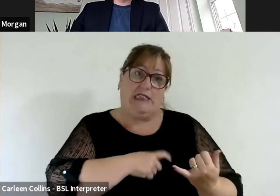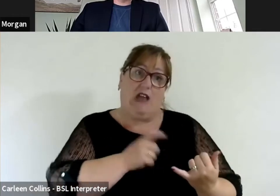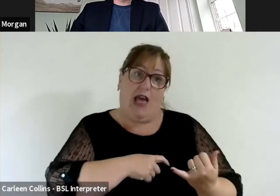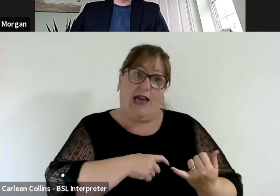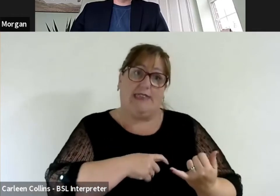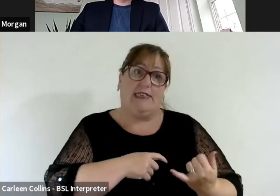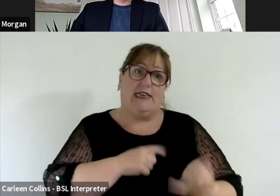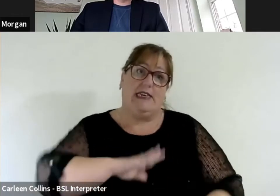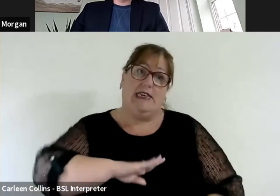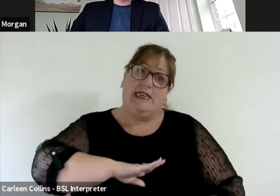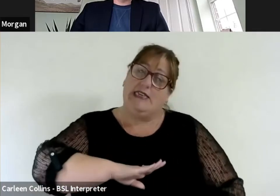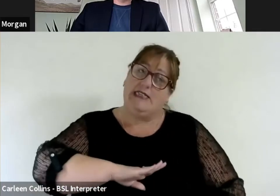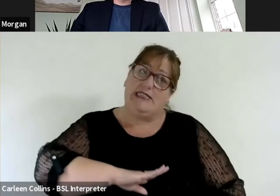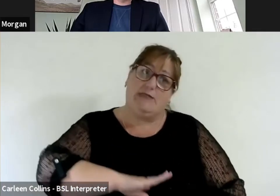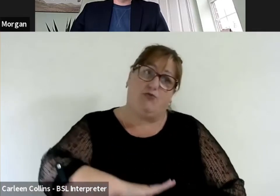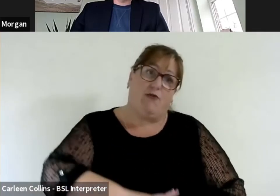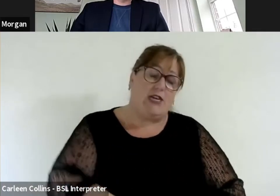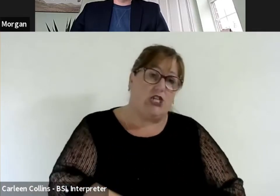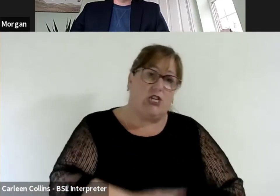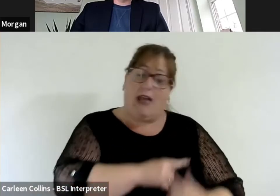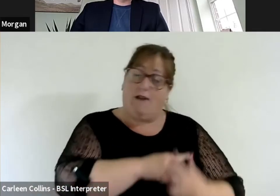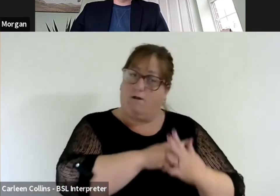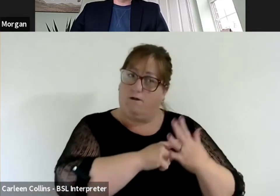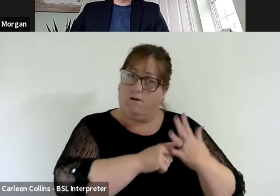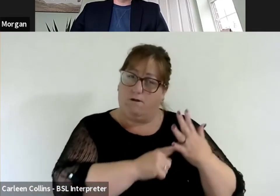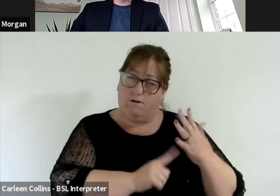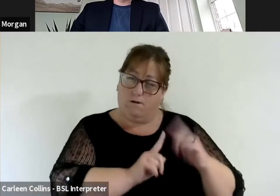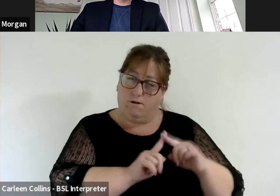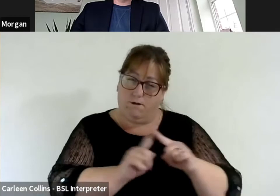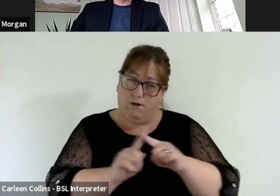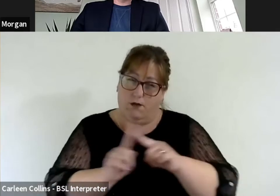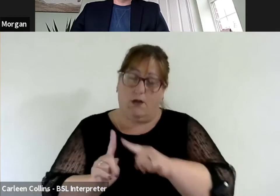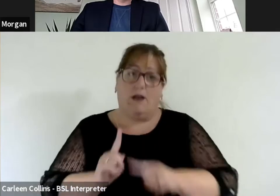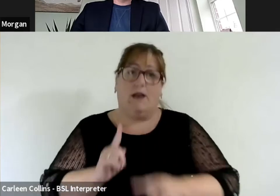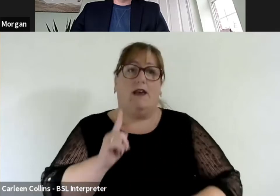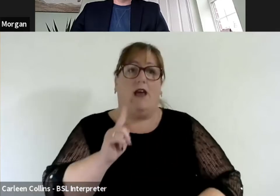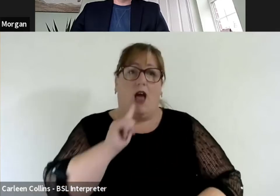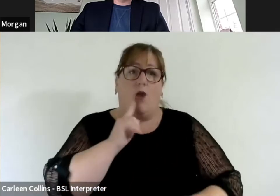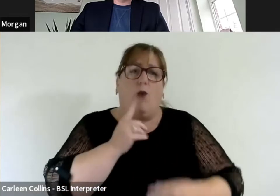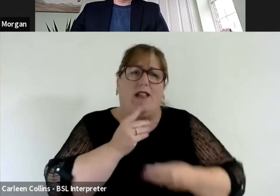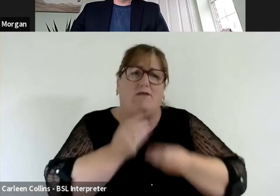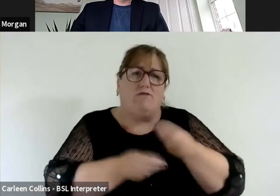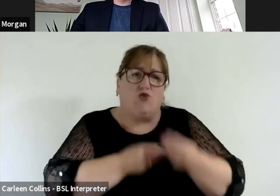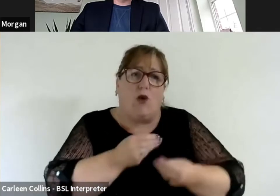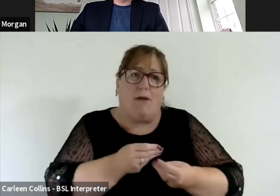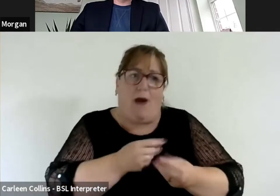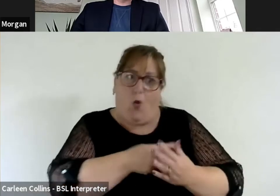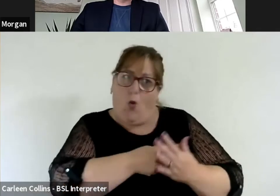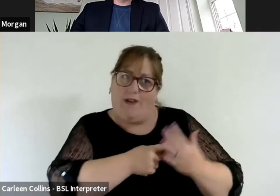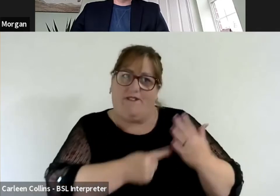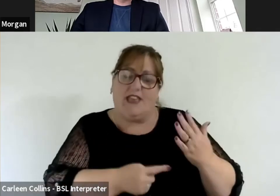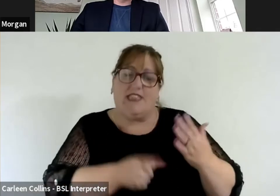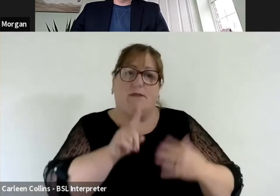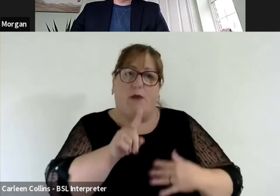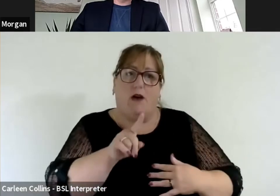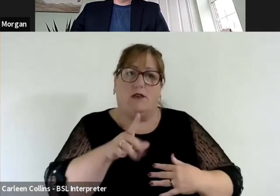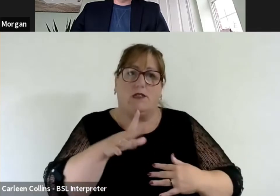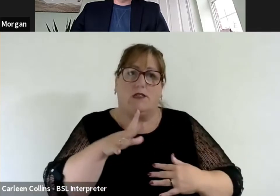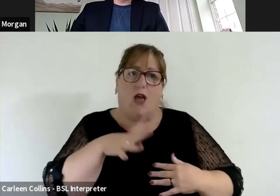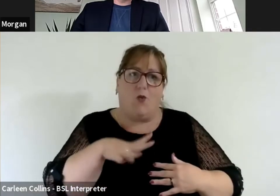So if you read my medical records it would have I have fibromyalgia, I have arthritis, serve spine ostenoisi,